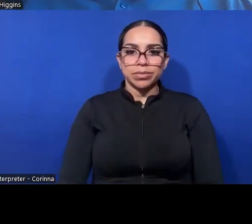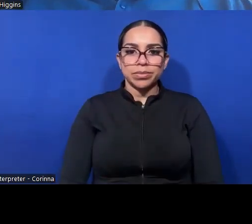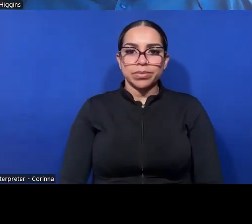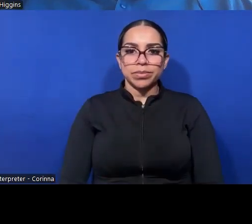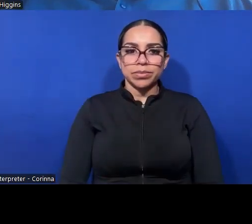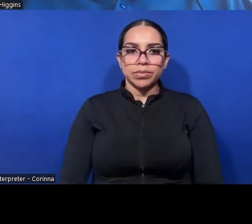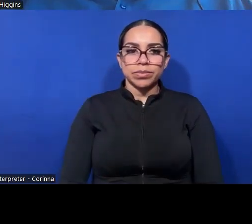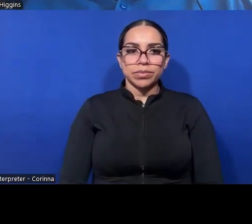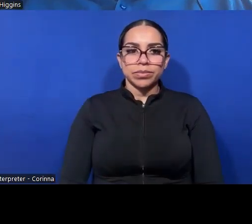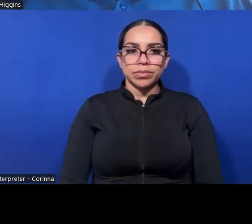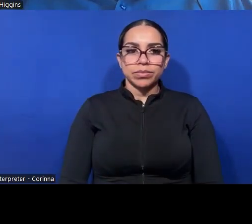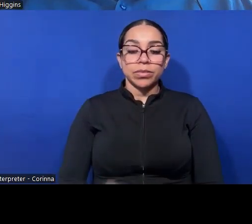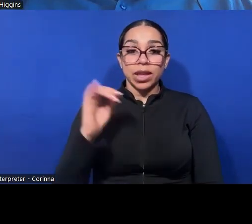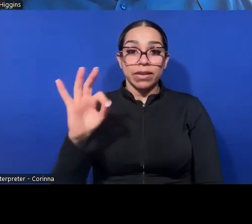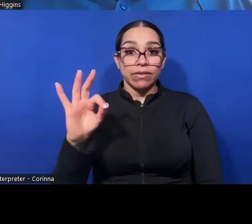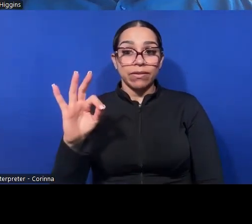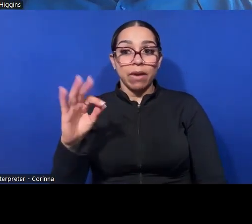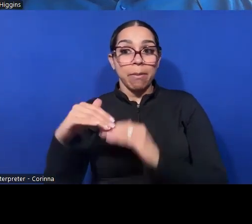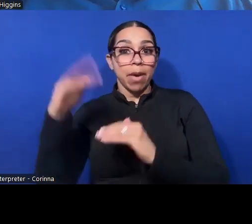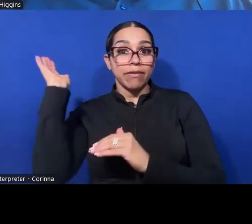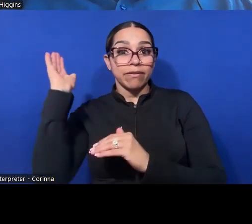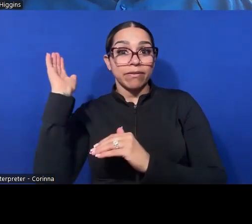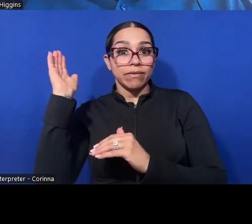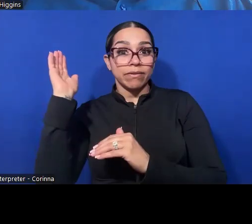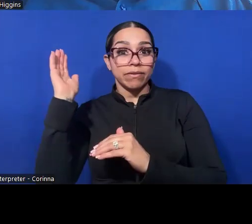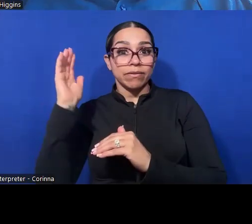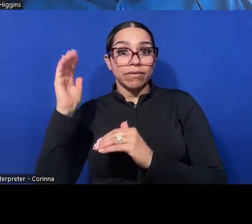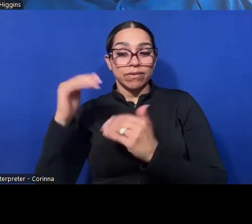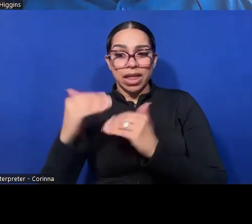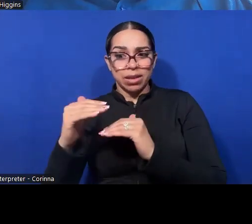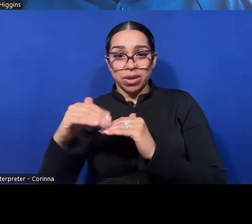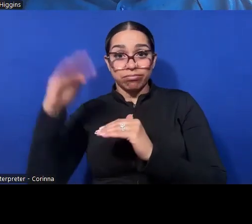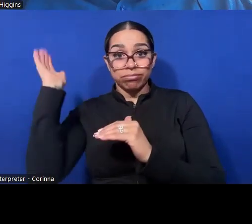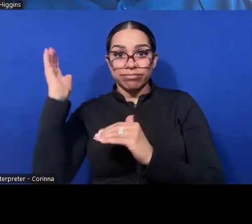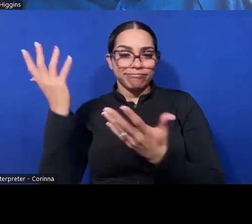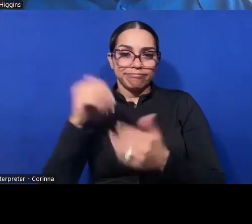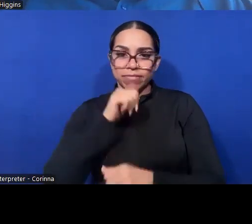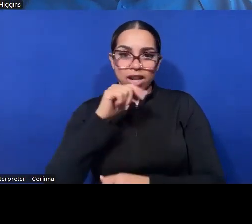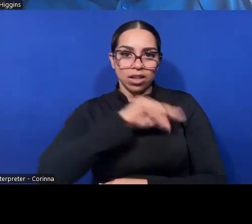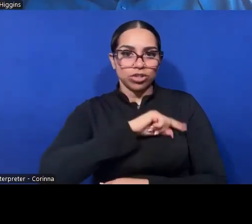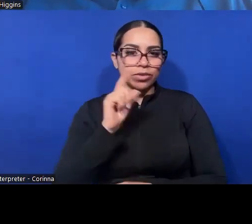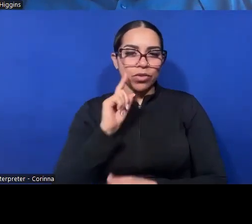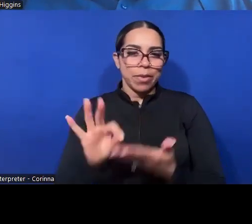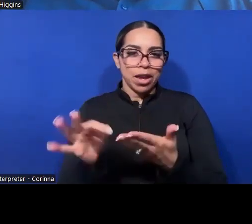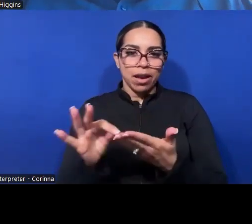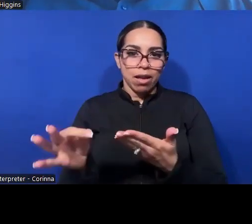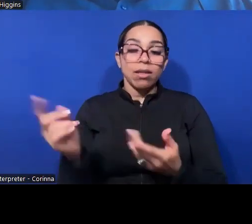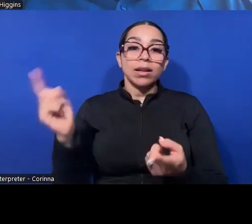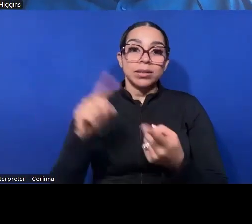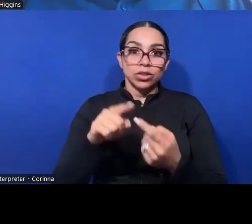So if you go above this asset limit, you no longer are eligible for Medi-Cal. Until you spend down under the asset limit.